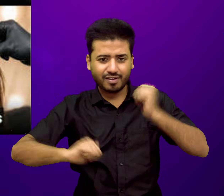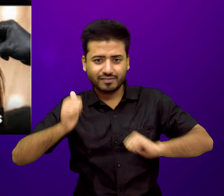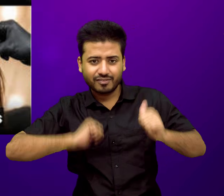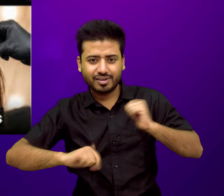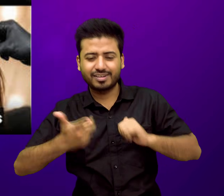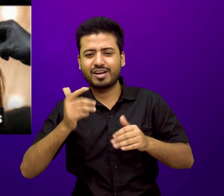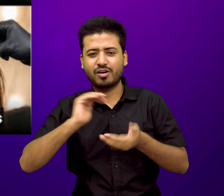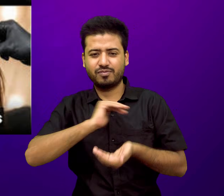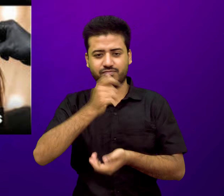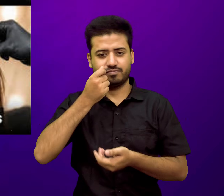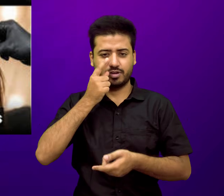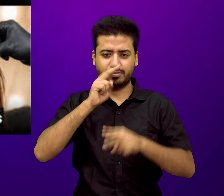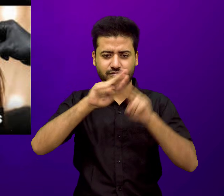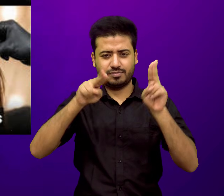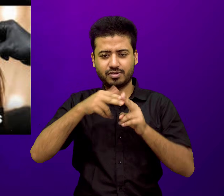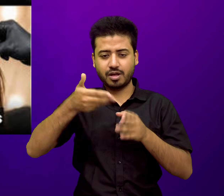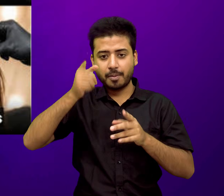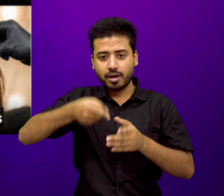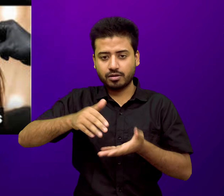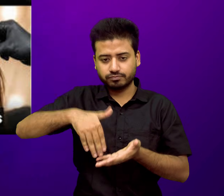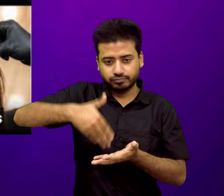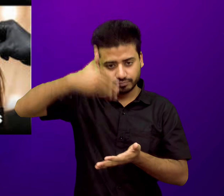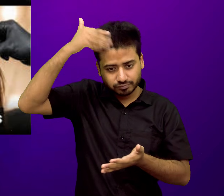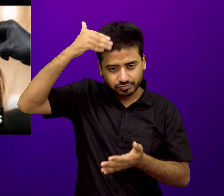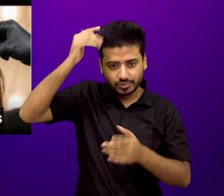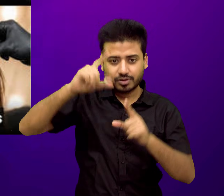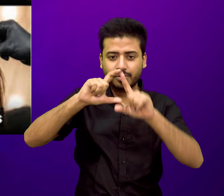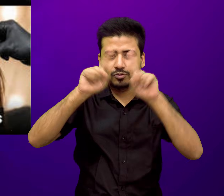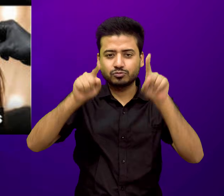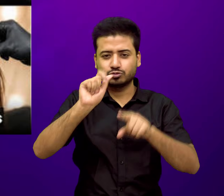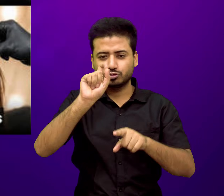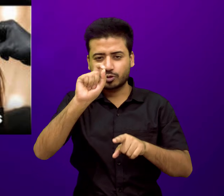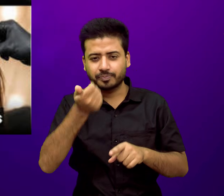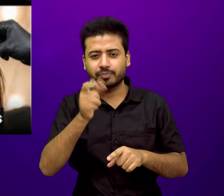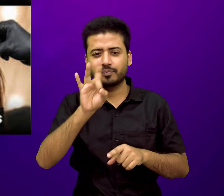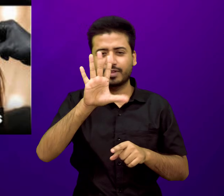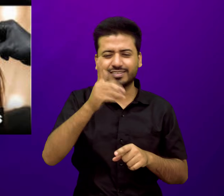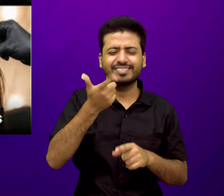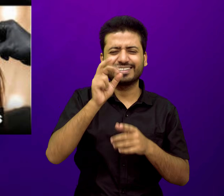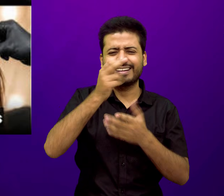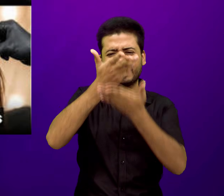of the most aggressive chemicals found in daily consumer products. In order to permanently change